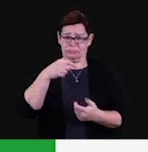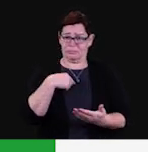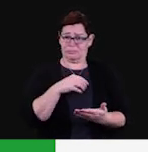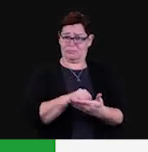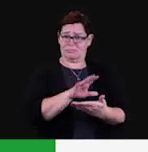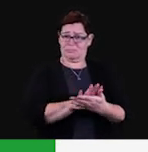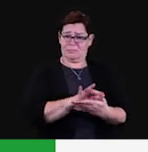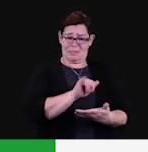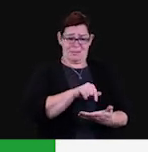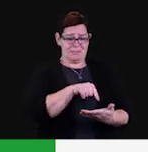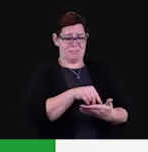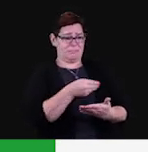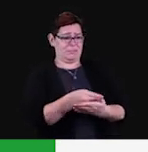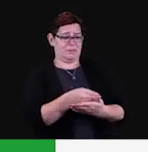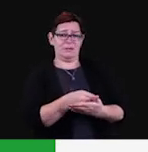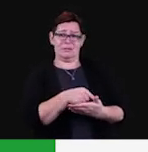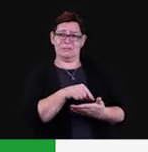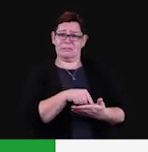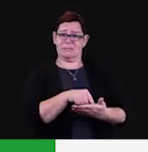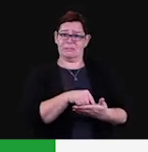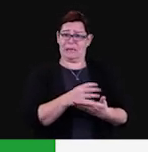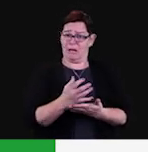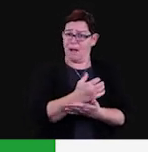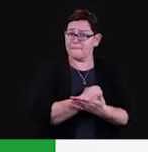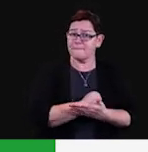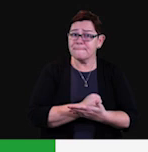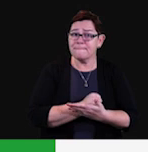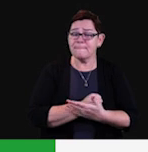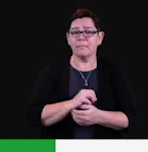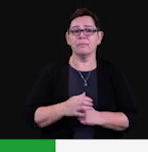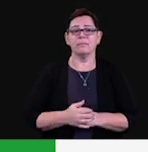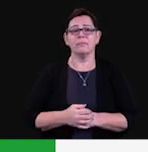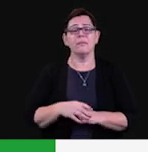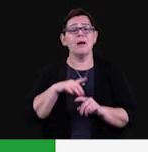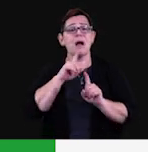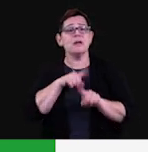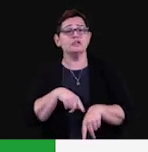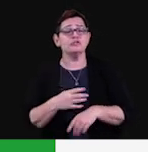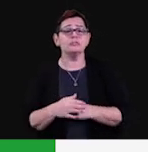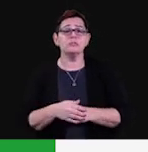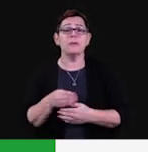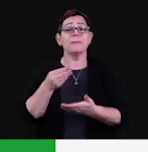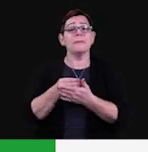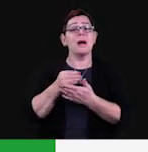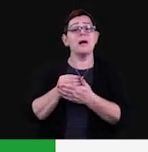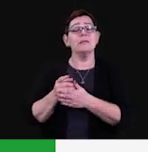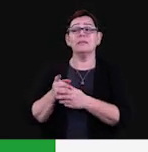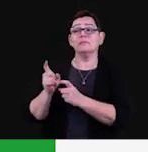The answer is: Money received from a parent or guardian to help you while you reside in Canada